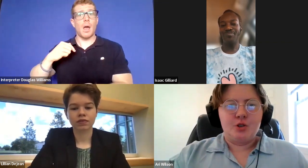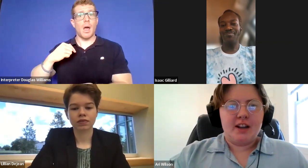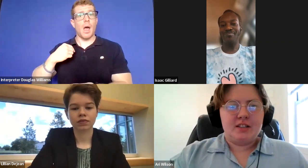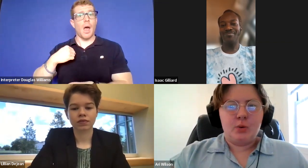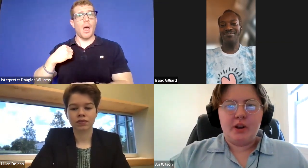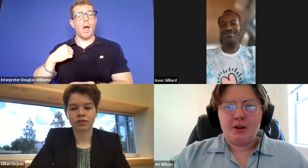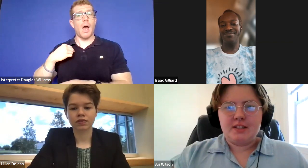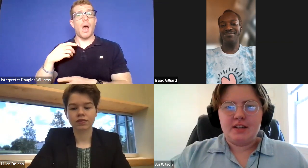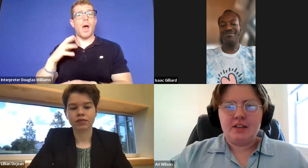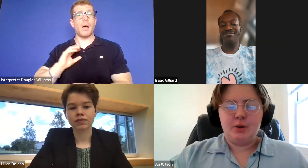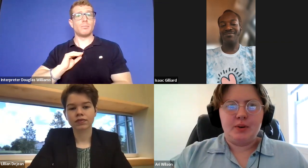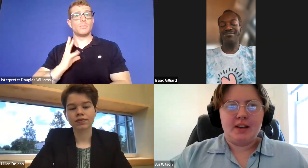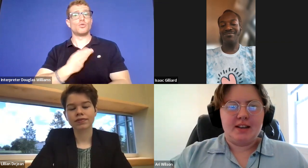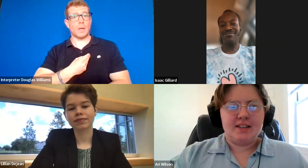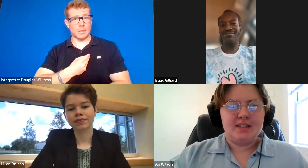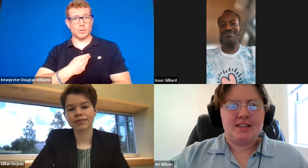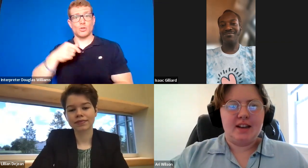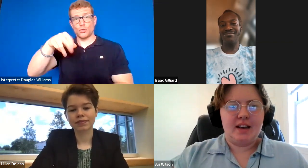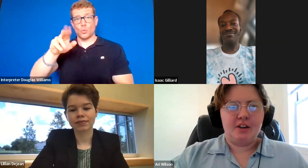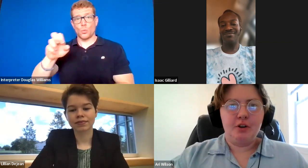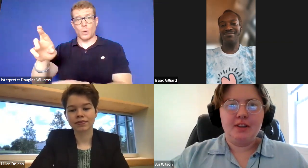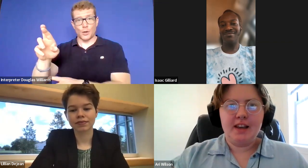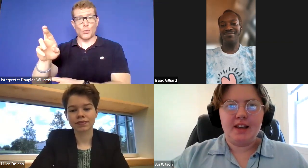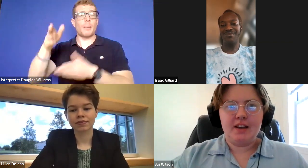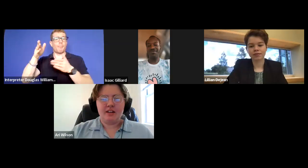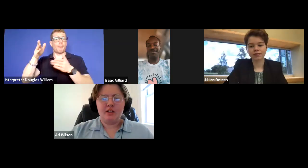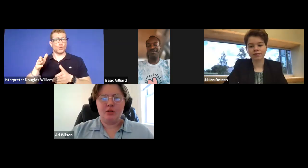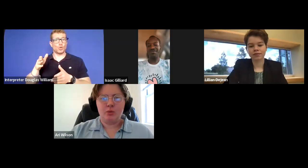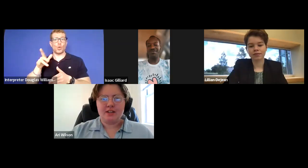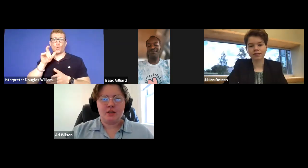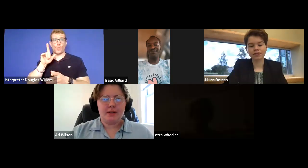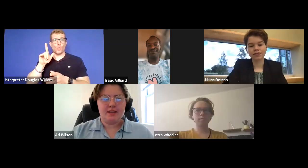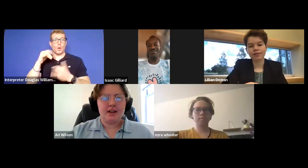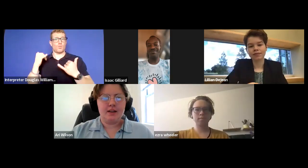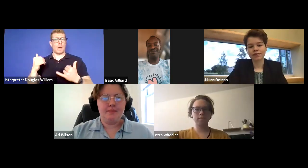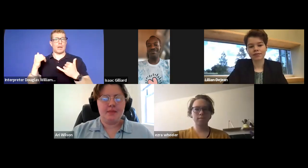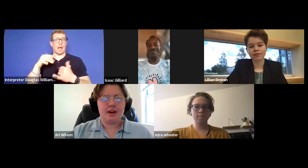Queer person who is currently in Northwest Louisiana.